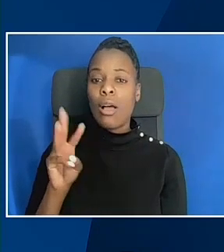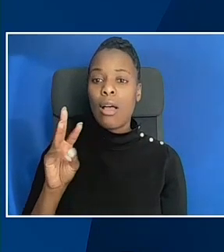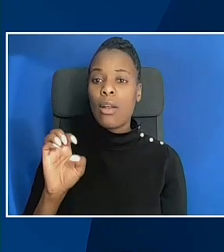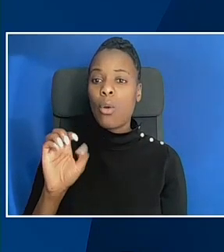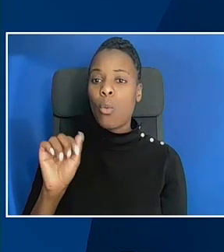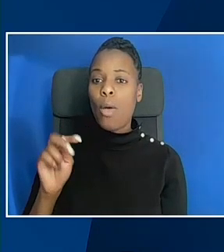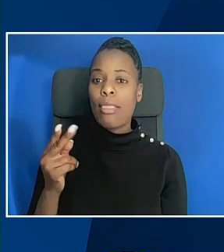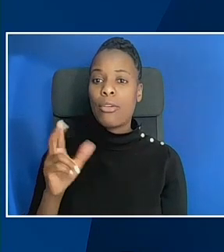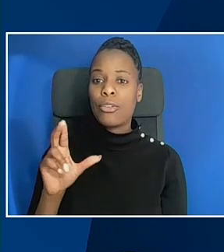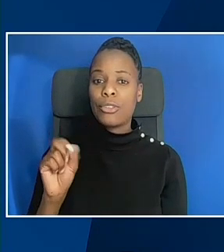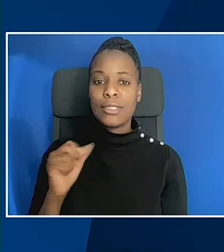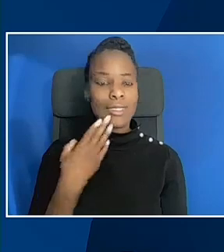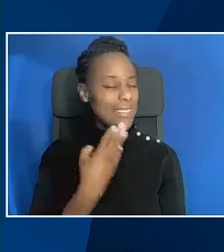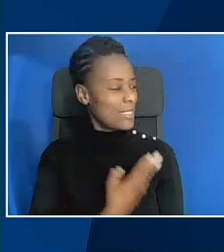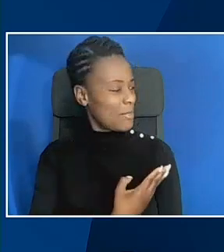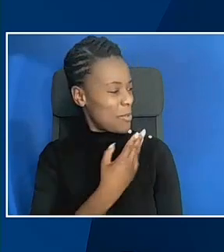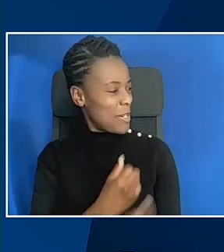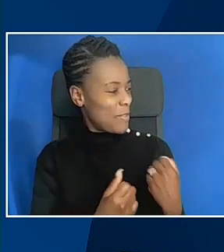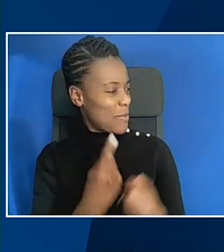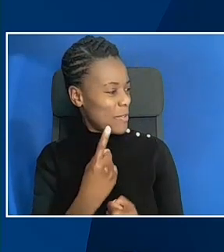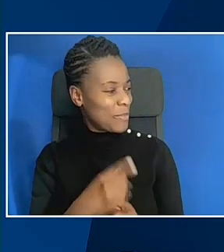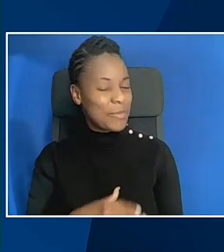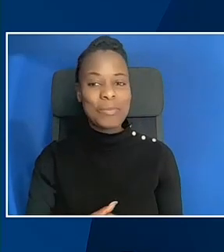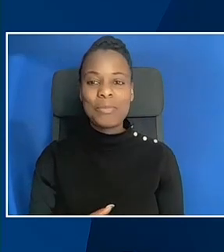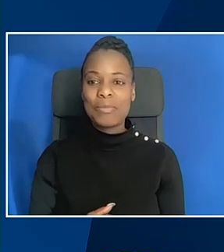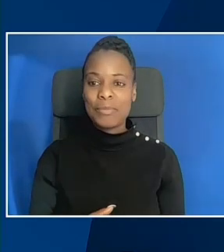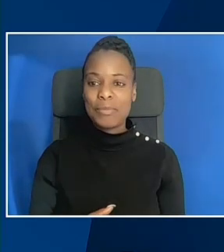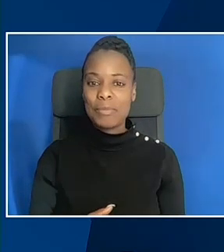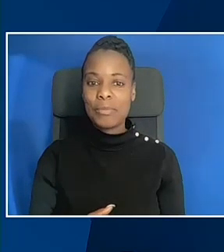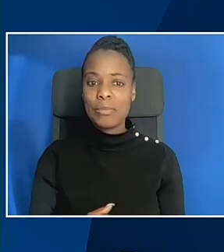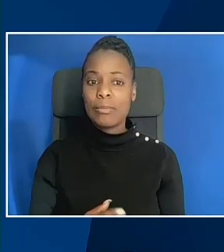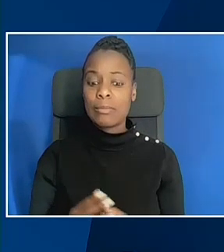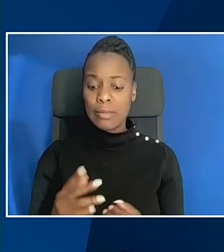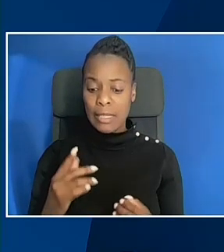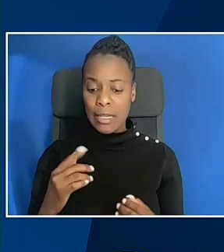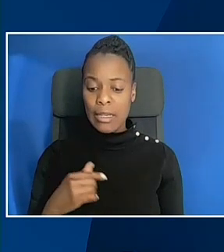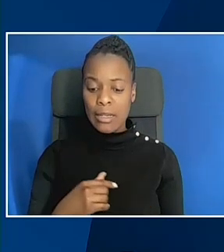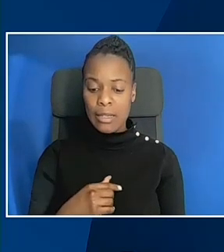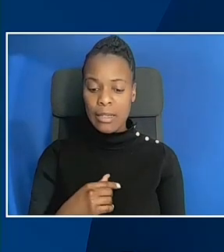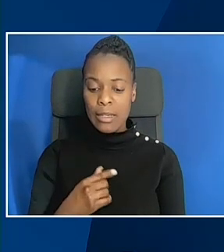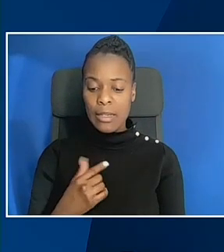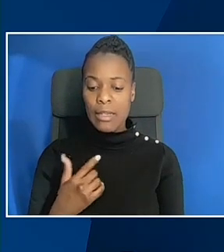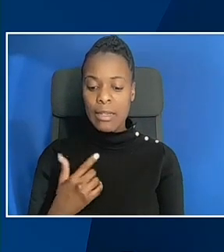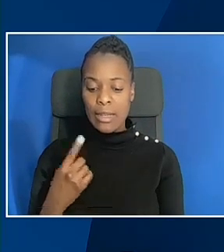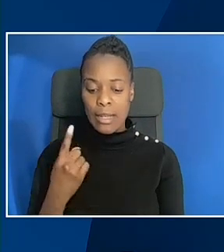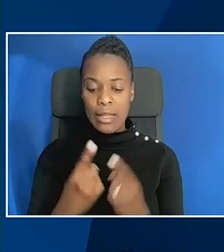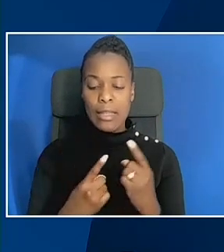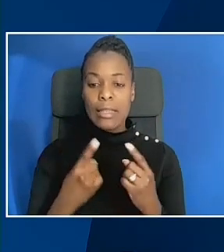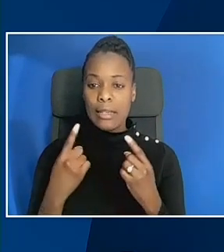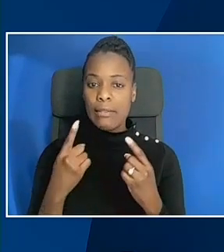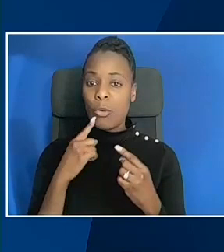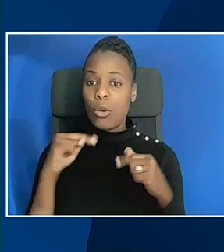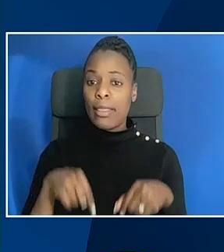Good morning, everyone. So I believe today we're going to for this session we're going to start with state